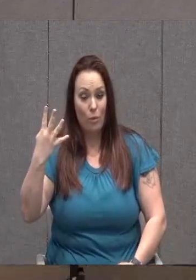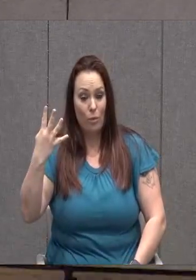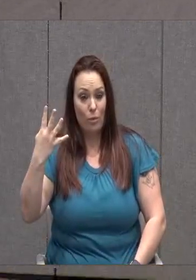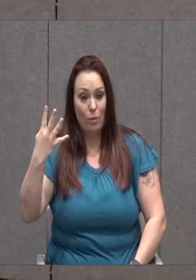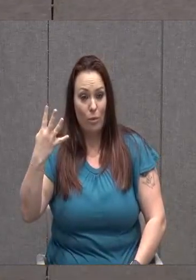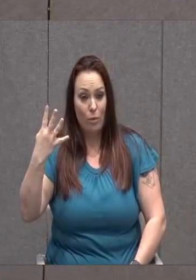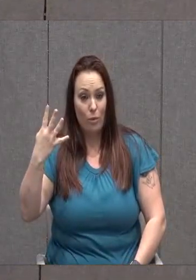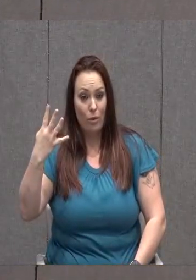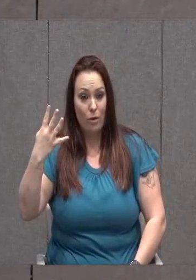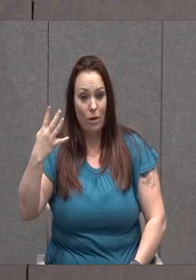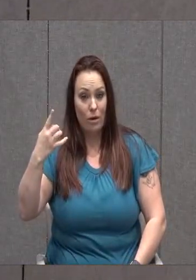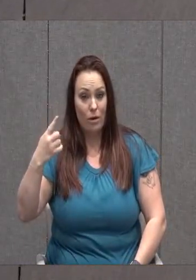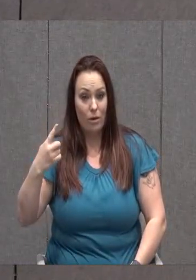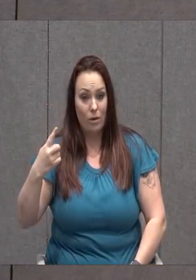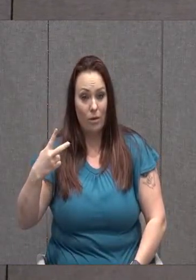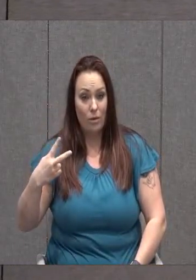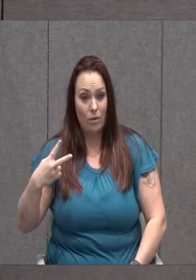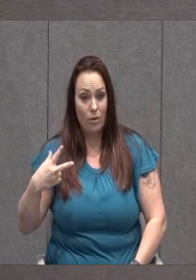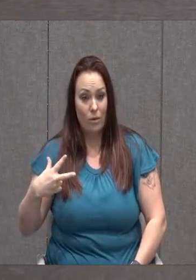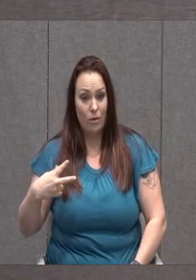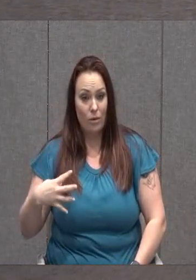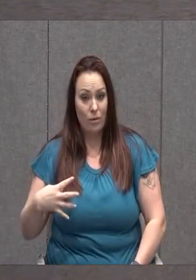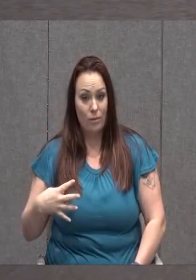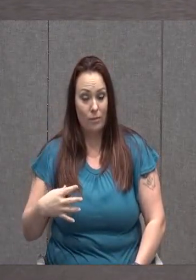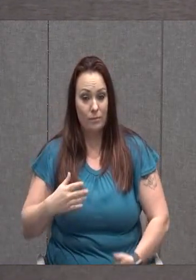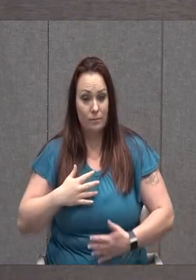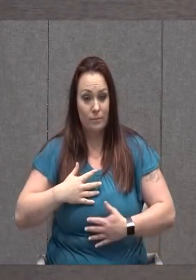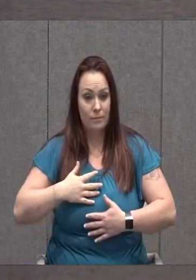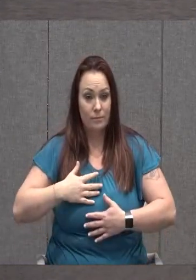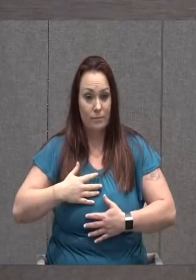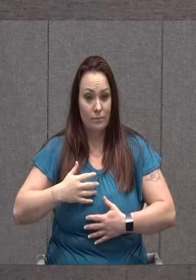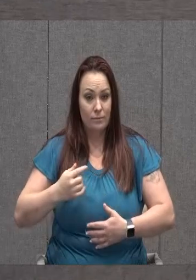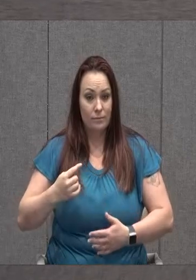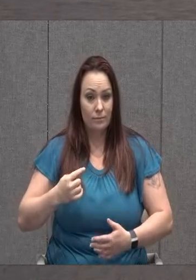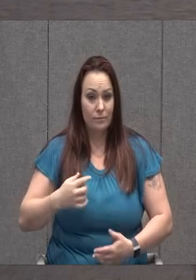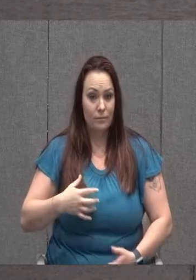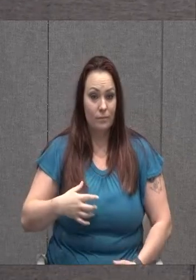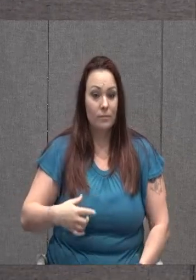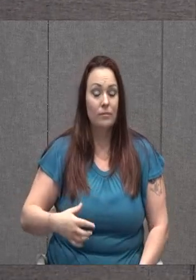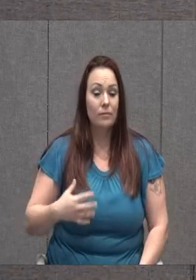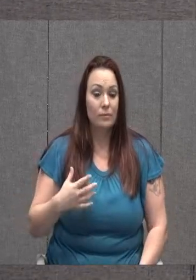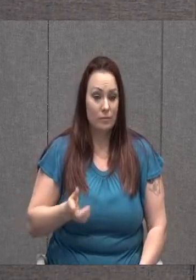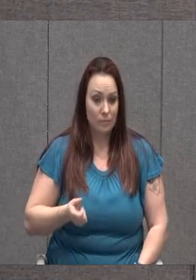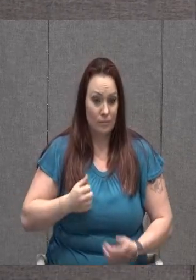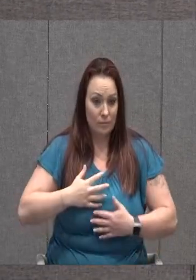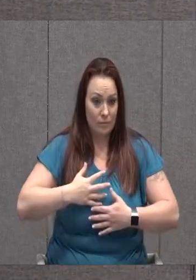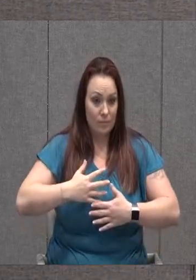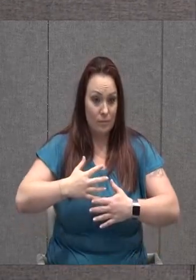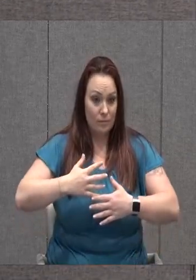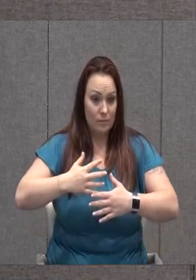So it's gonna look like this (softly breathing) (in foreign language)